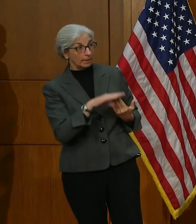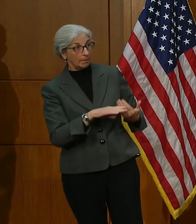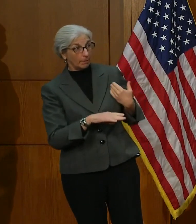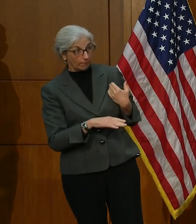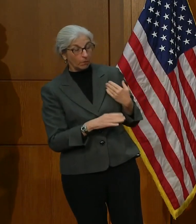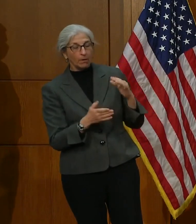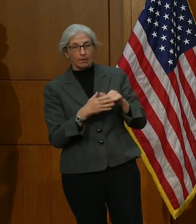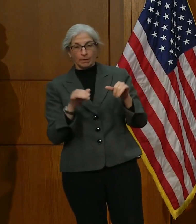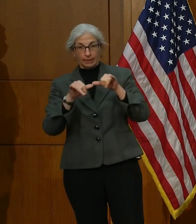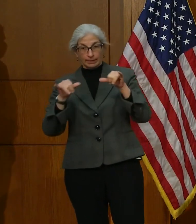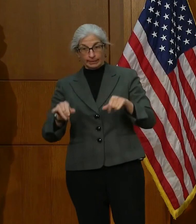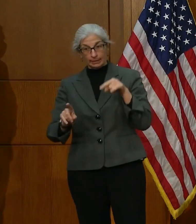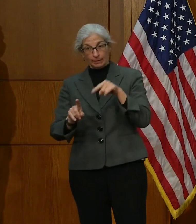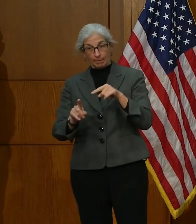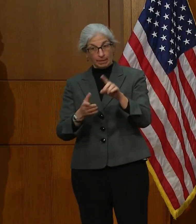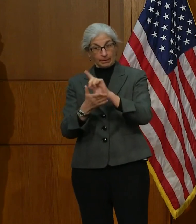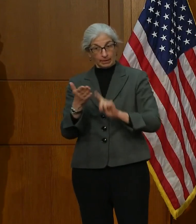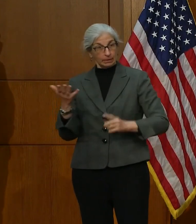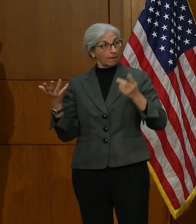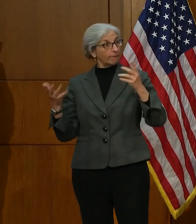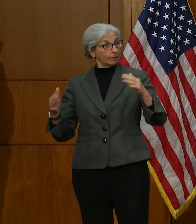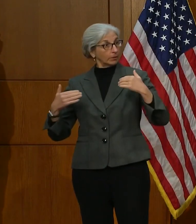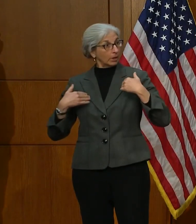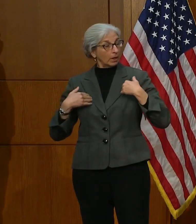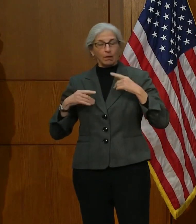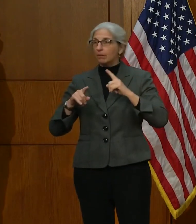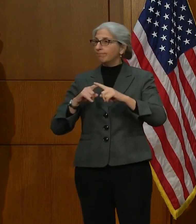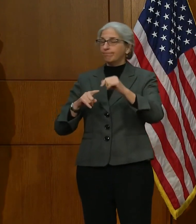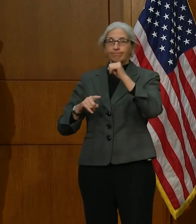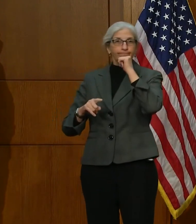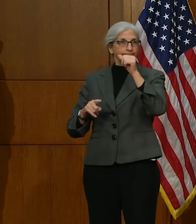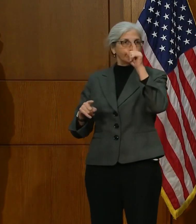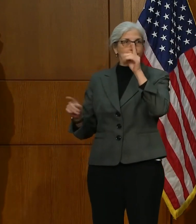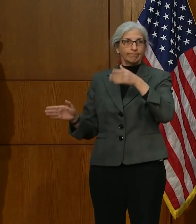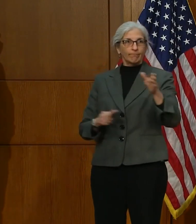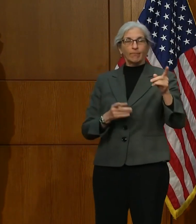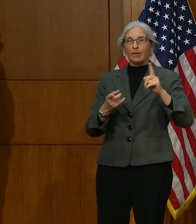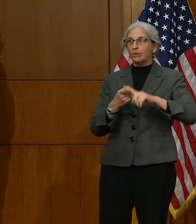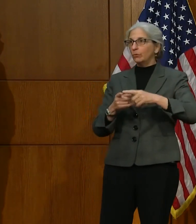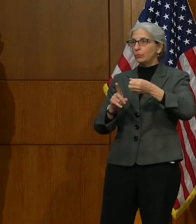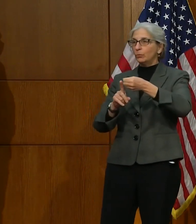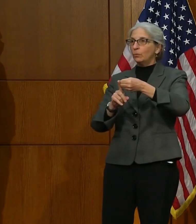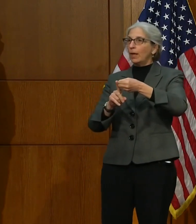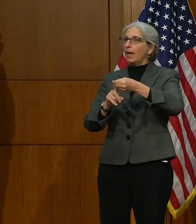EARLIER, JACKIE, THE SYSTEM THAT THEY DESIGN THAT WE HAD IN